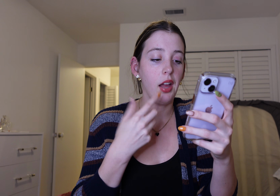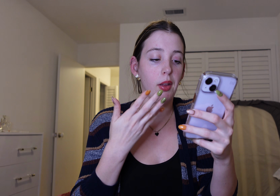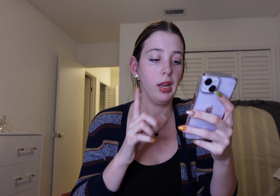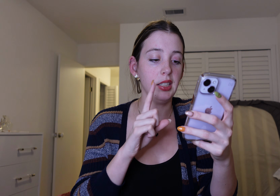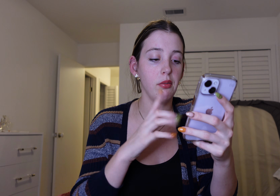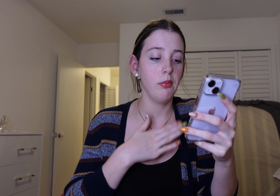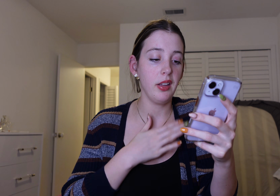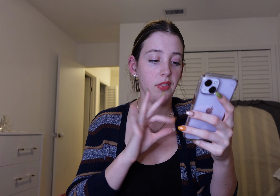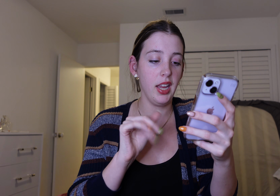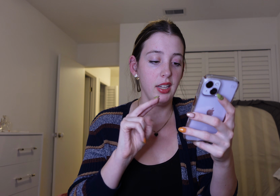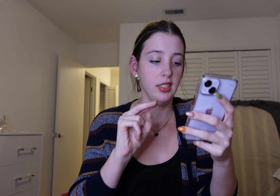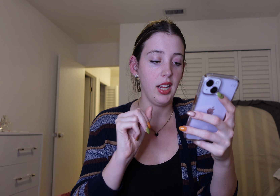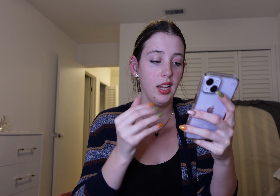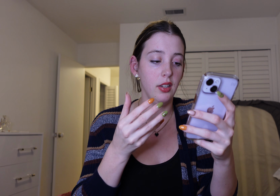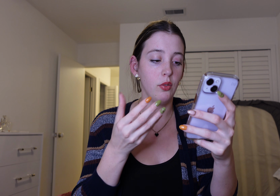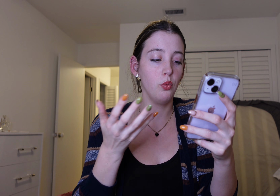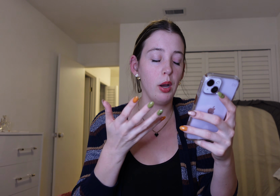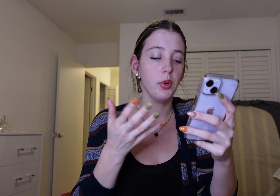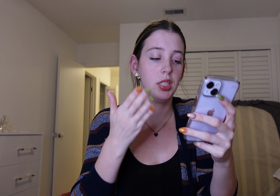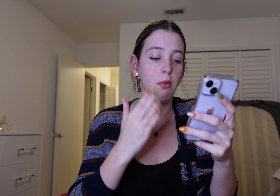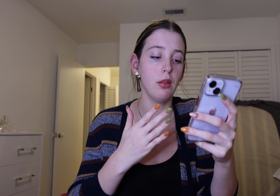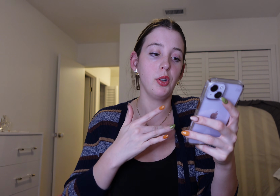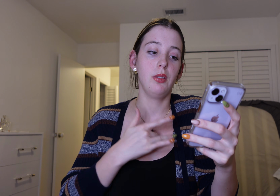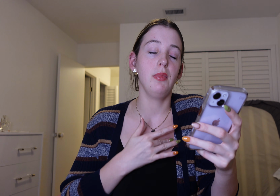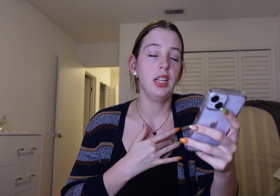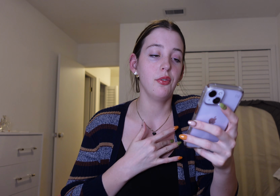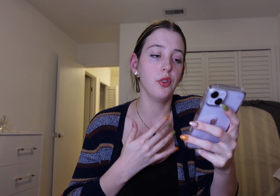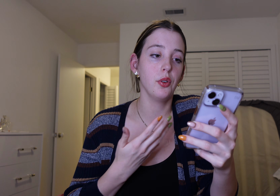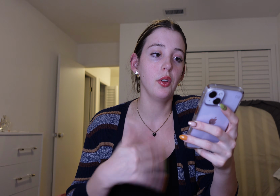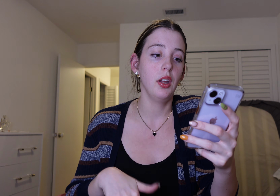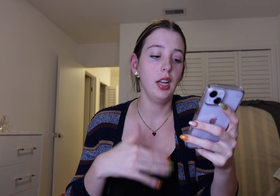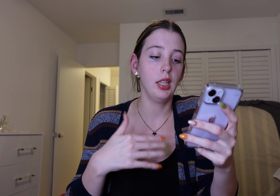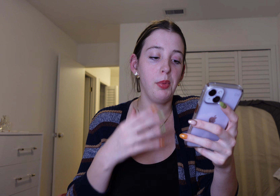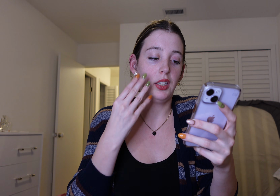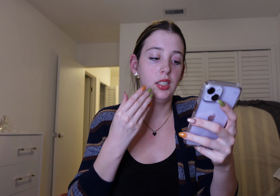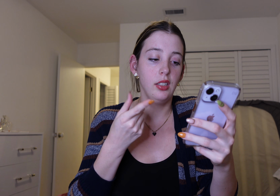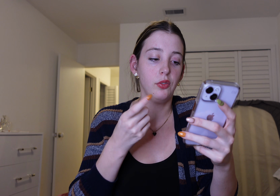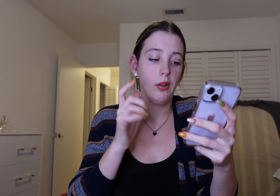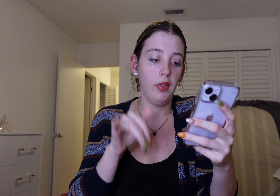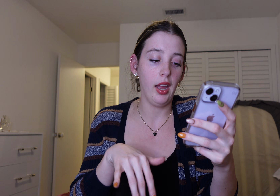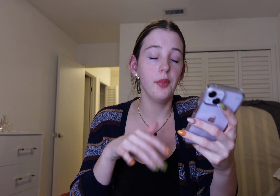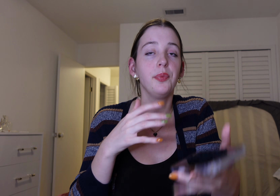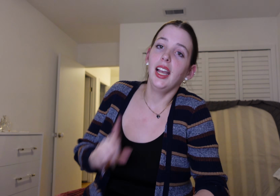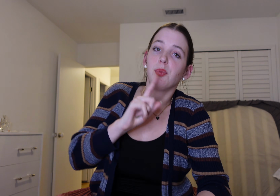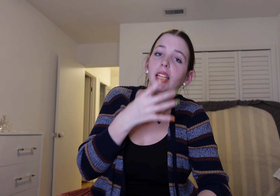have I met some of my fans, and what were some of the most meaningful experiences from that? It's really